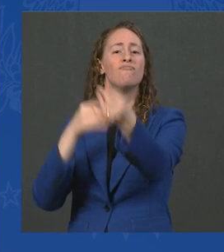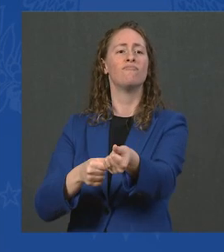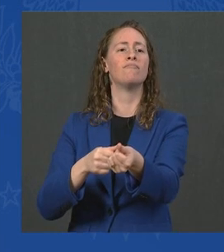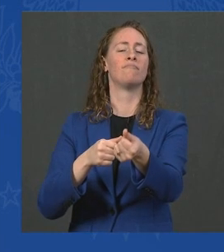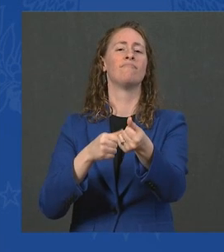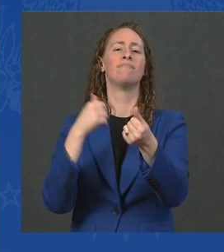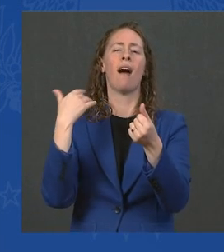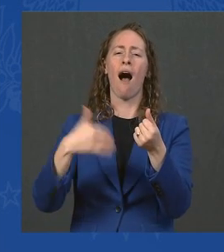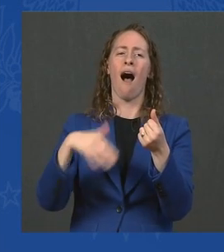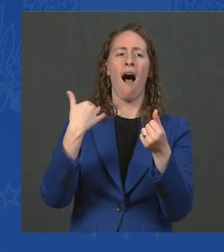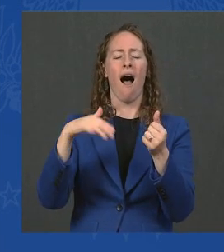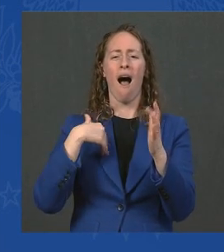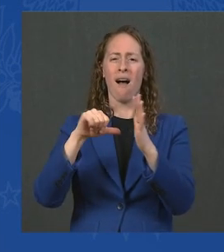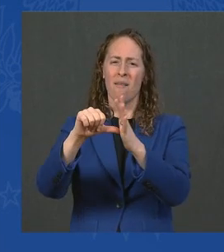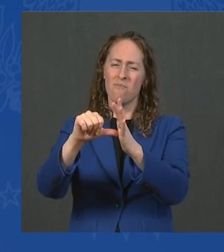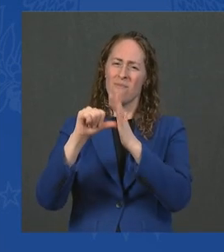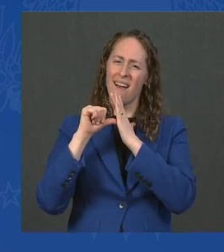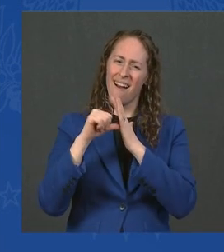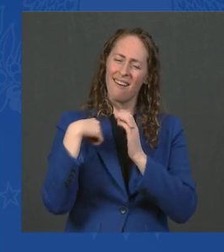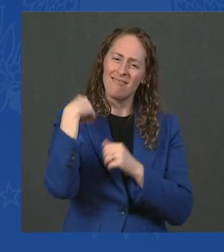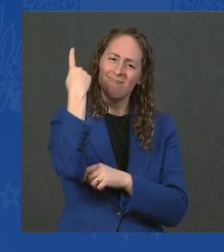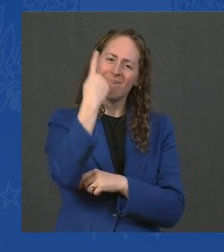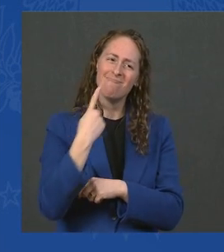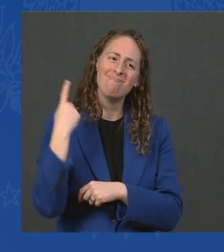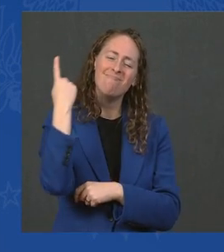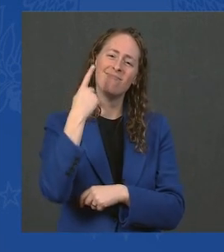It's really impressive -- really, really impressive.